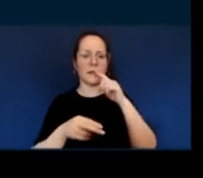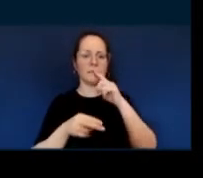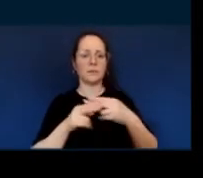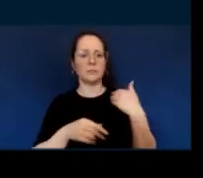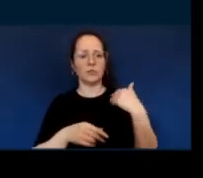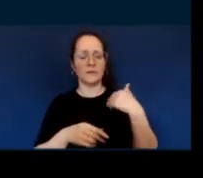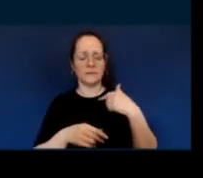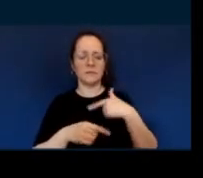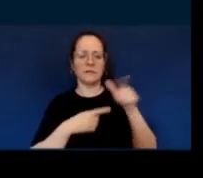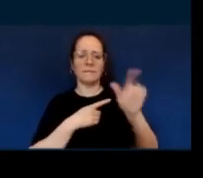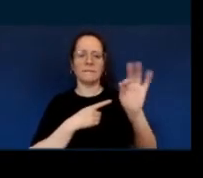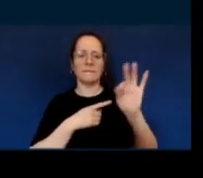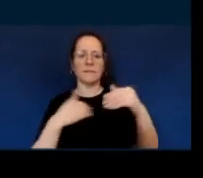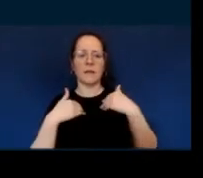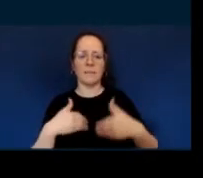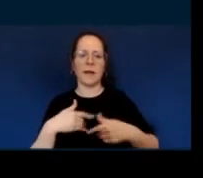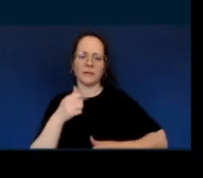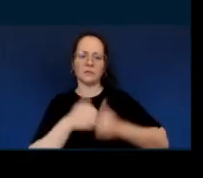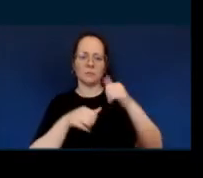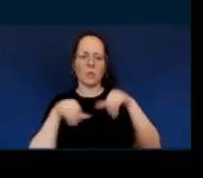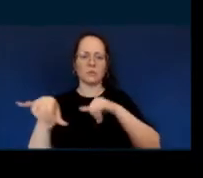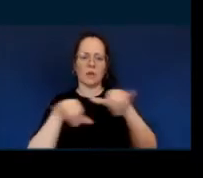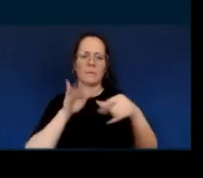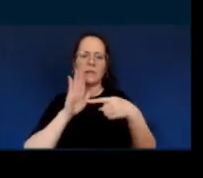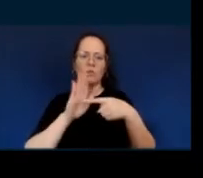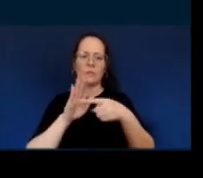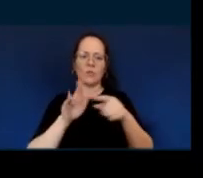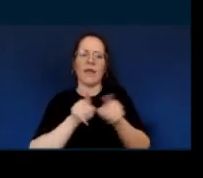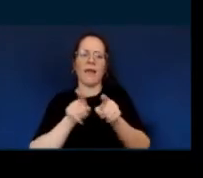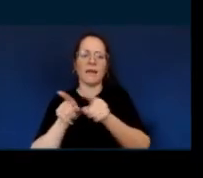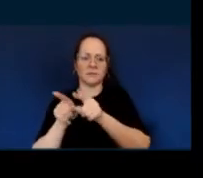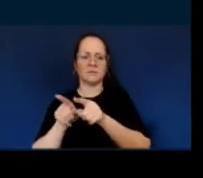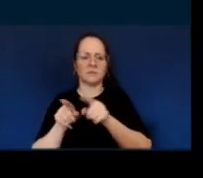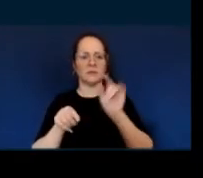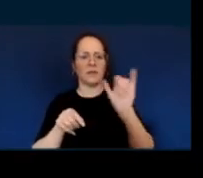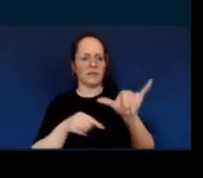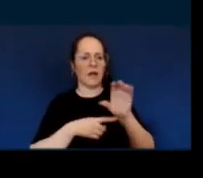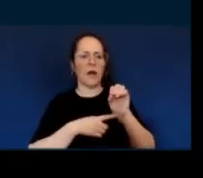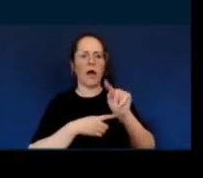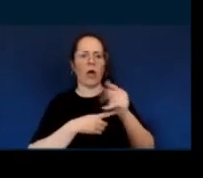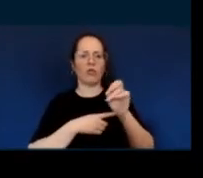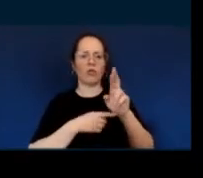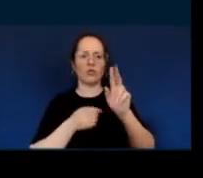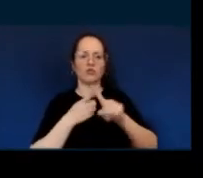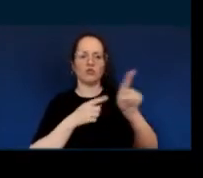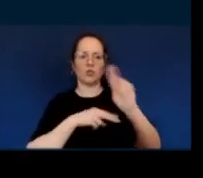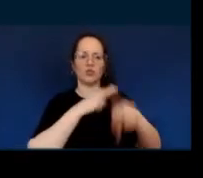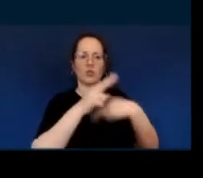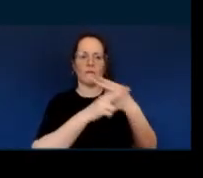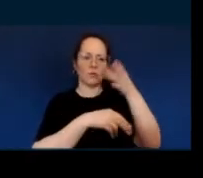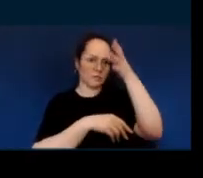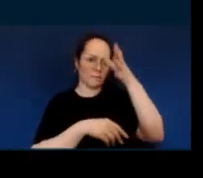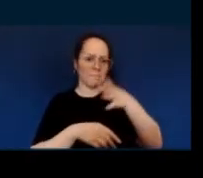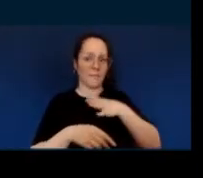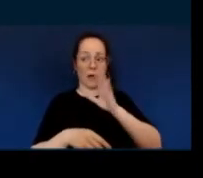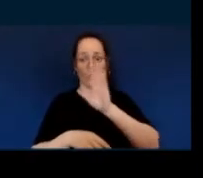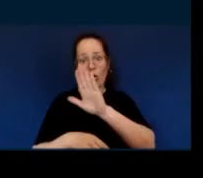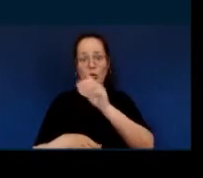FEMALE BODY IS MOST COMMONLY REPRESENTED AS A REPRODUCTIVE OTHER TO THE UNIVERSAL MAN, A ROLE THAT GAME THE MOST DEFINING CHARACTERISTIC AND MEDICAL